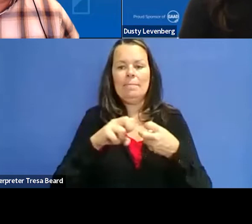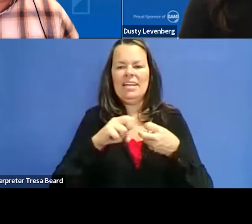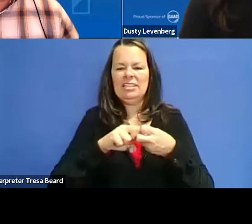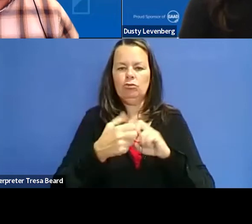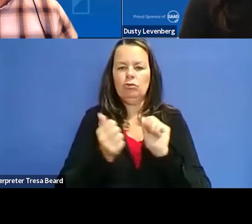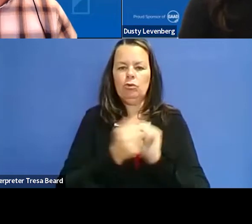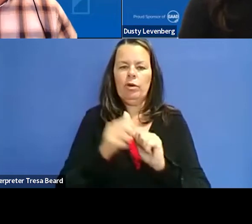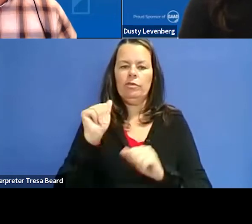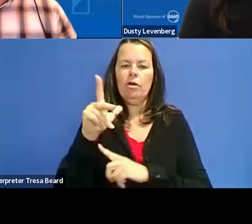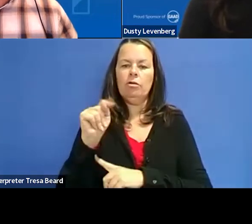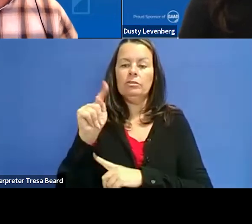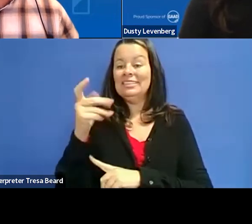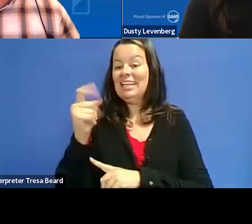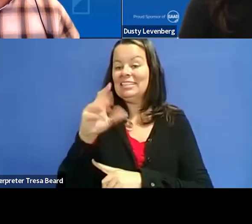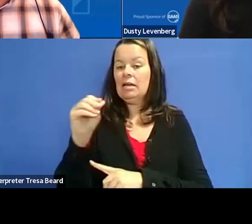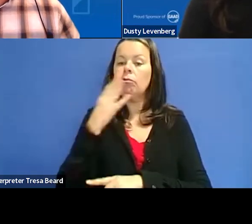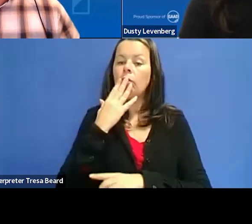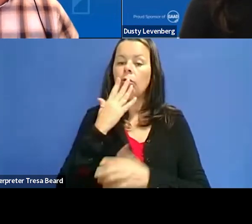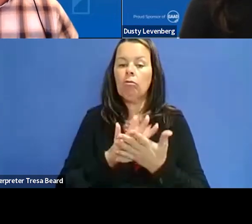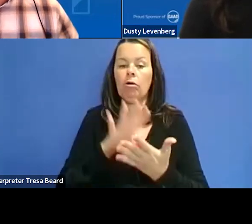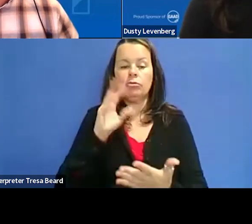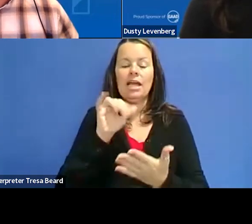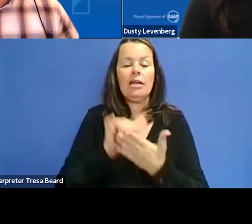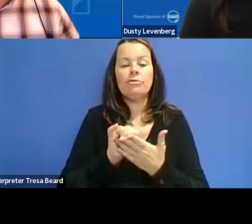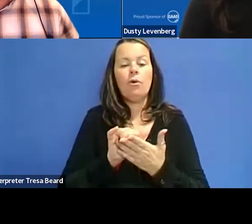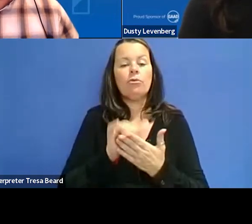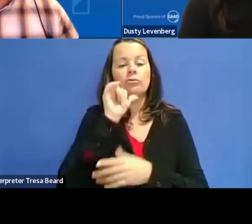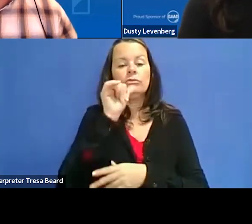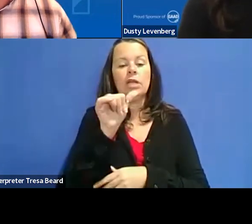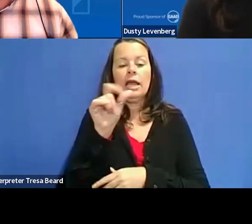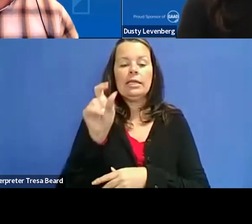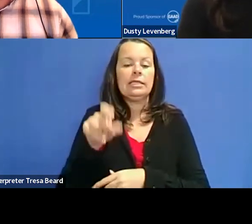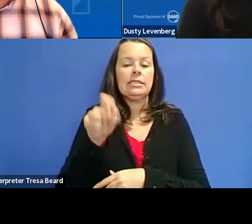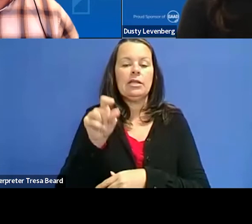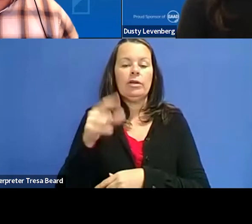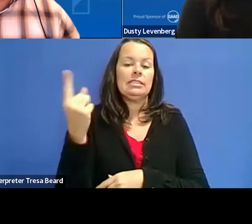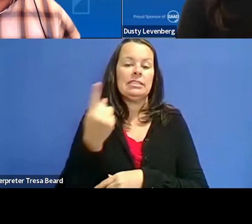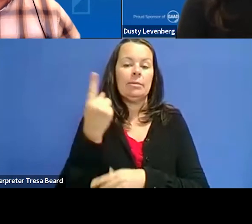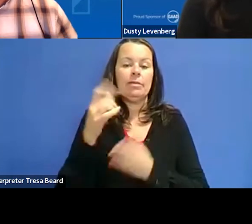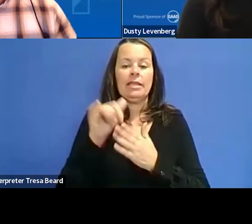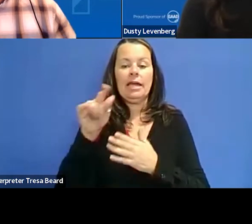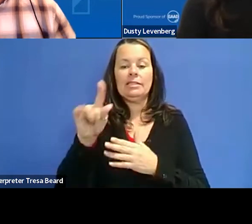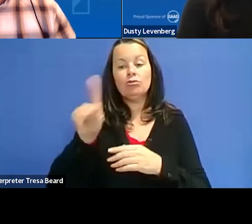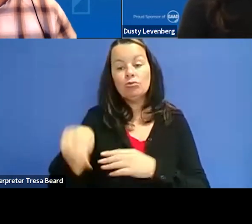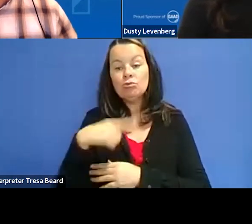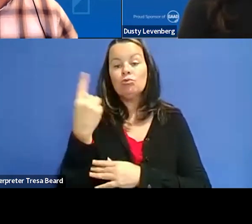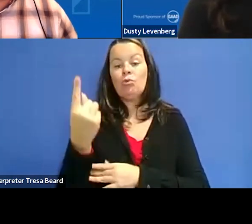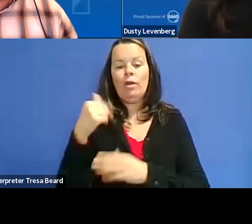Those are not necessarily something that is solely an issue of the design and